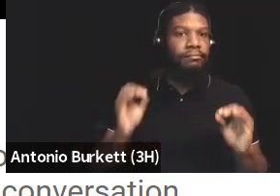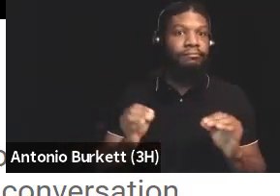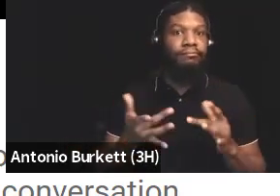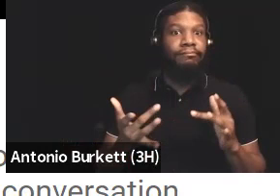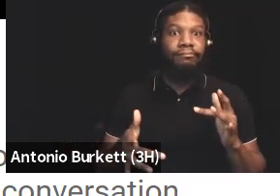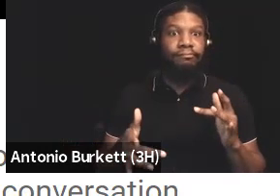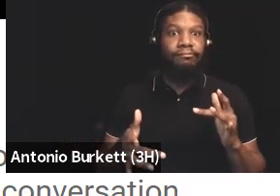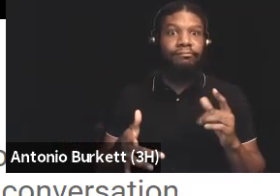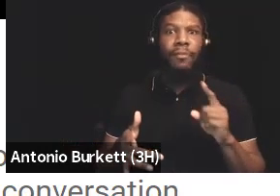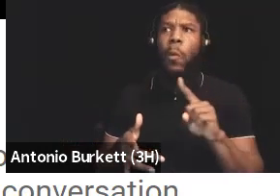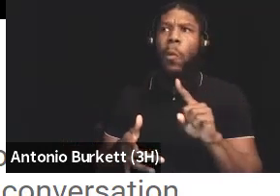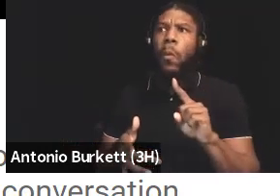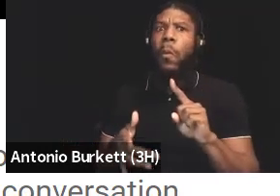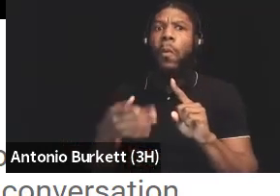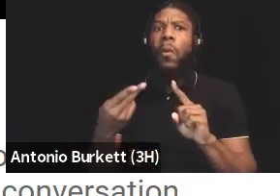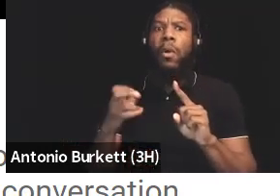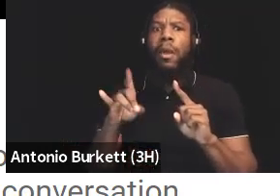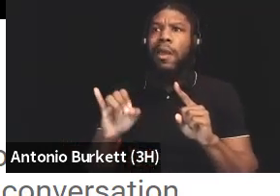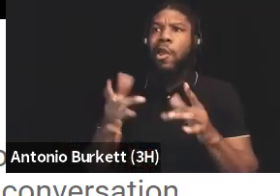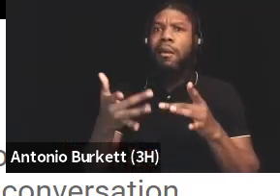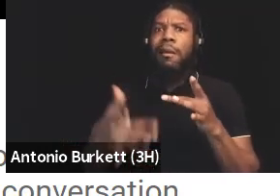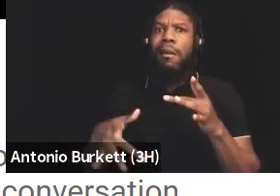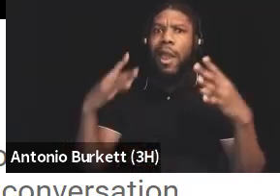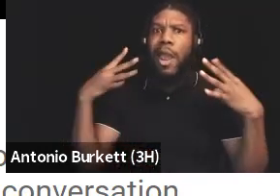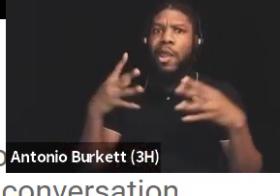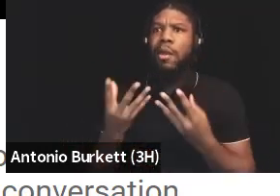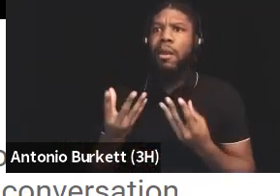Oh no, I wonder if we lost Ruth's audio [Lisa,